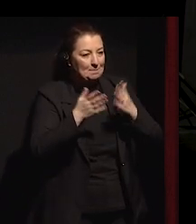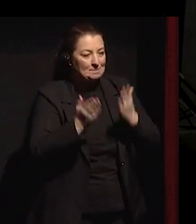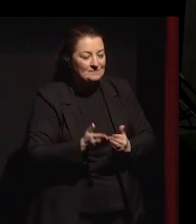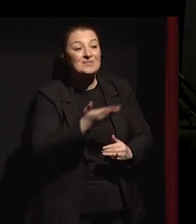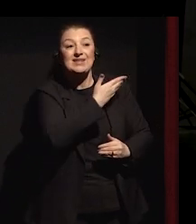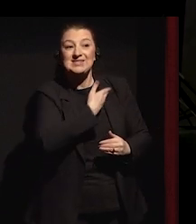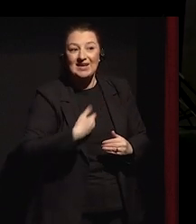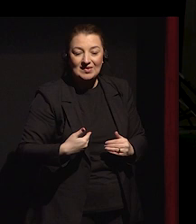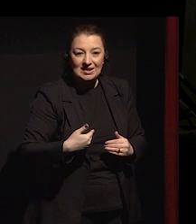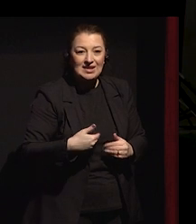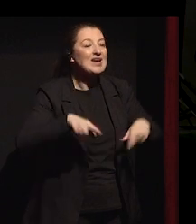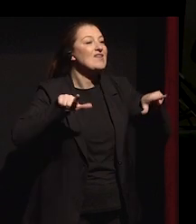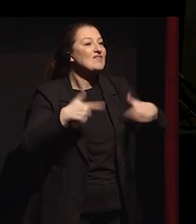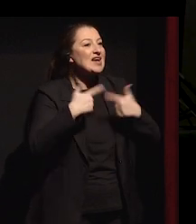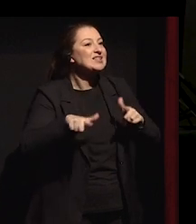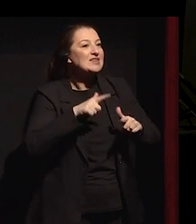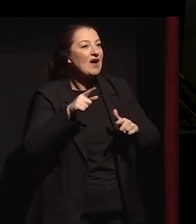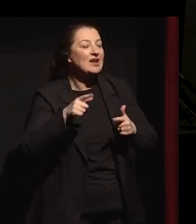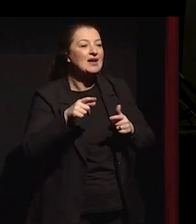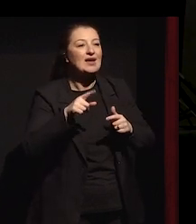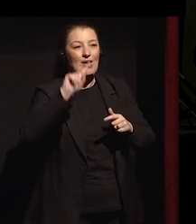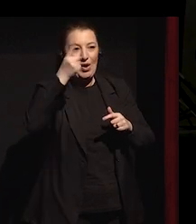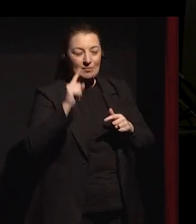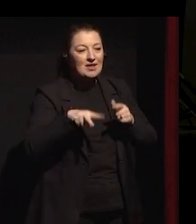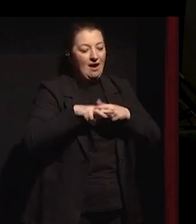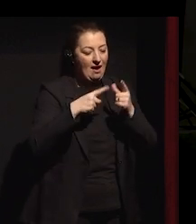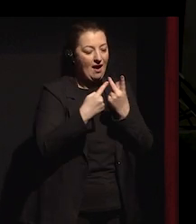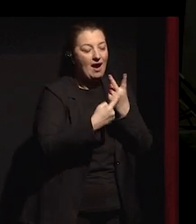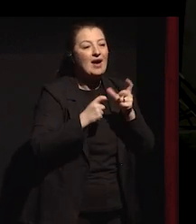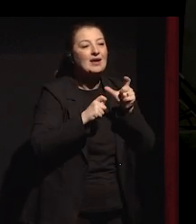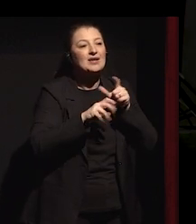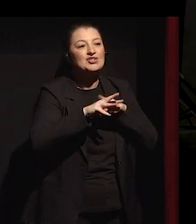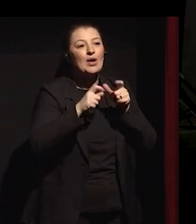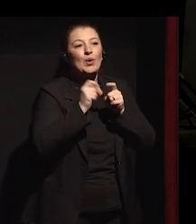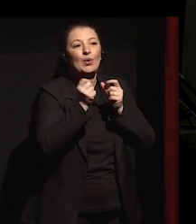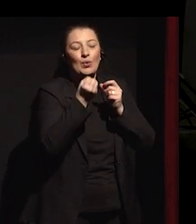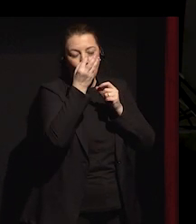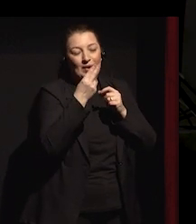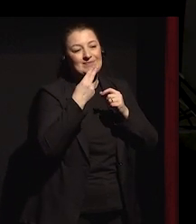I would like to thank the dynamic and young staff of the Pozitif Team